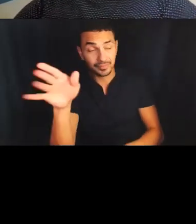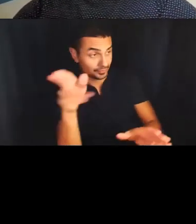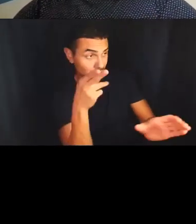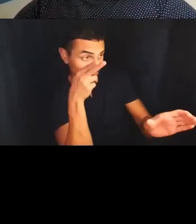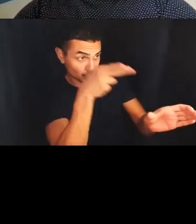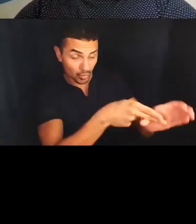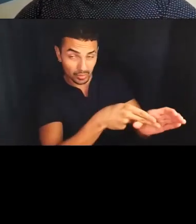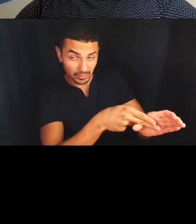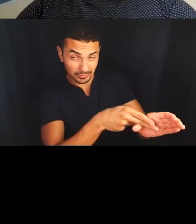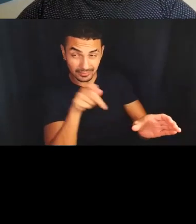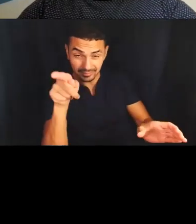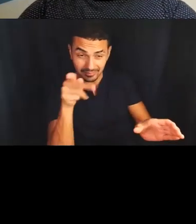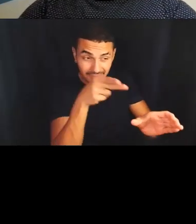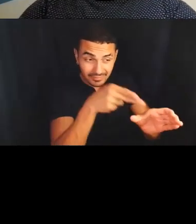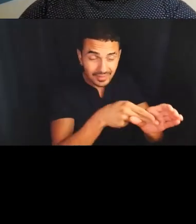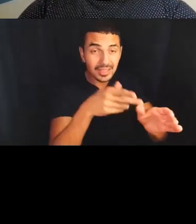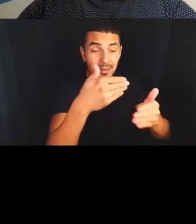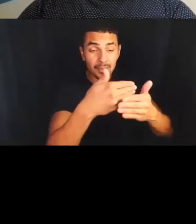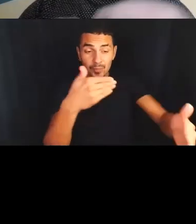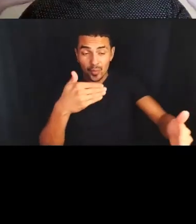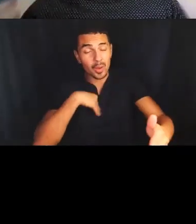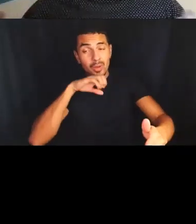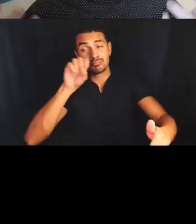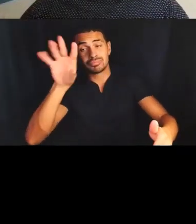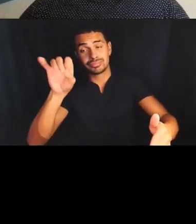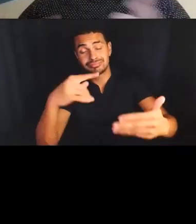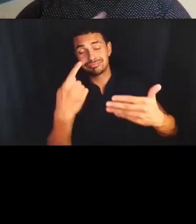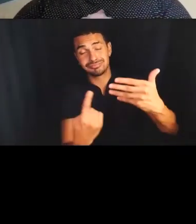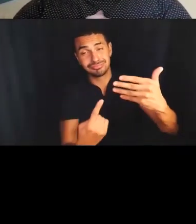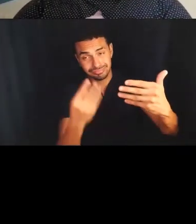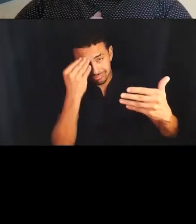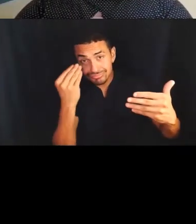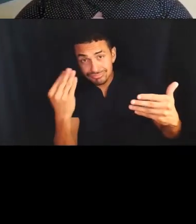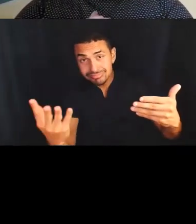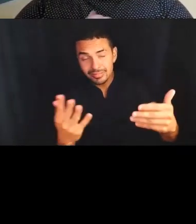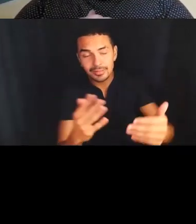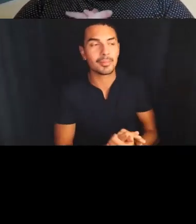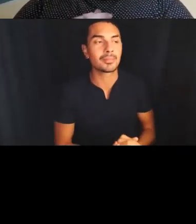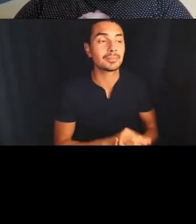before they get there as much as we can, holding safety in the conversation.